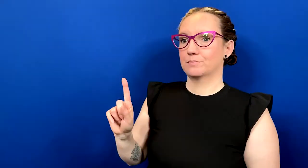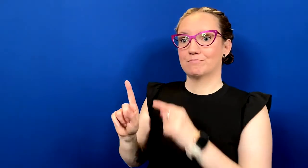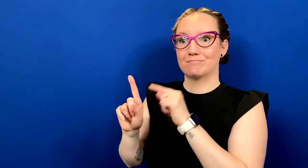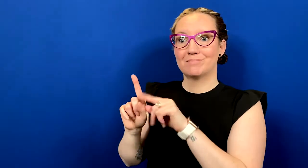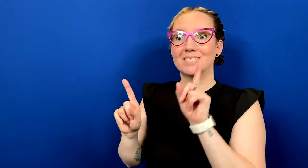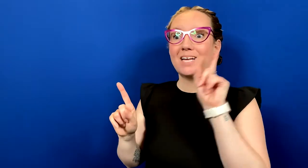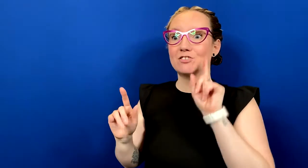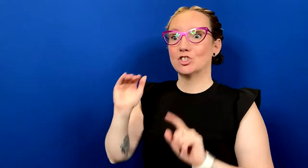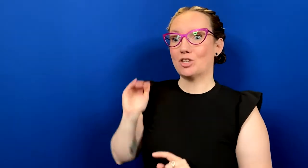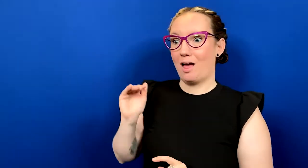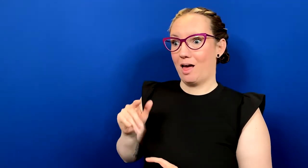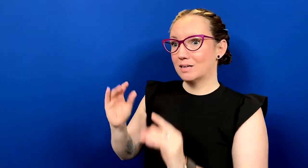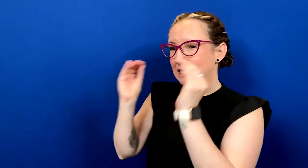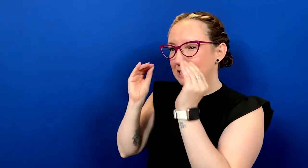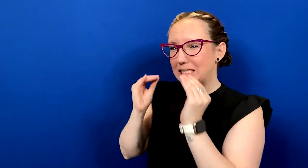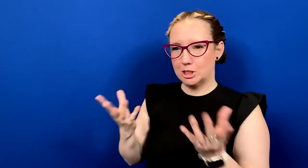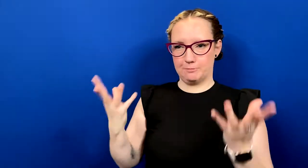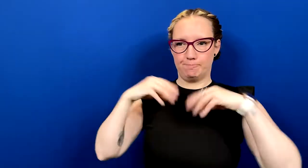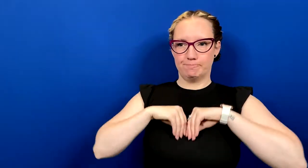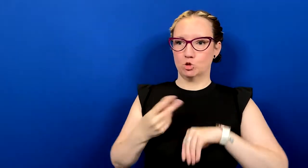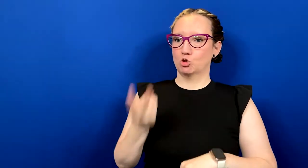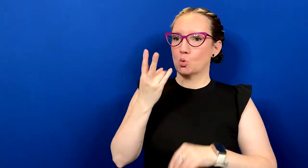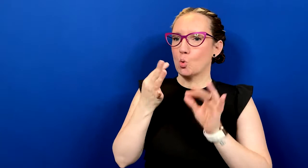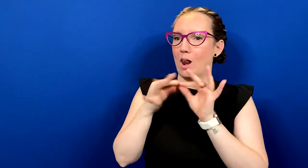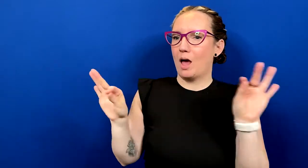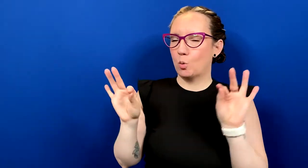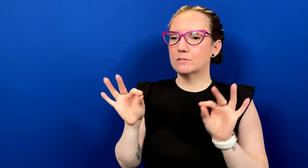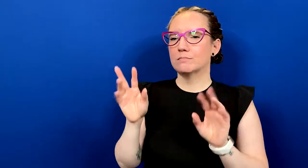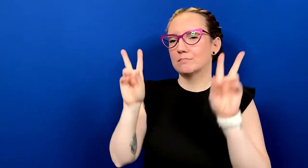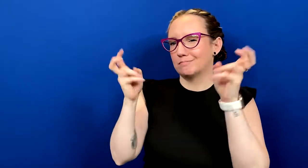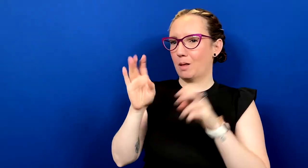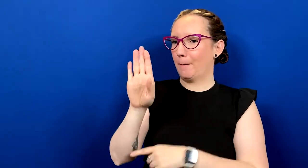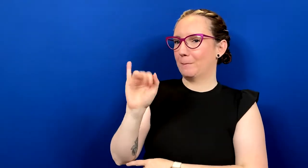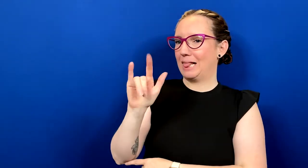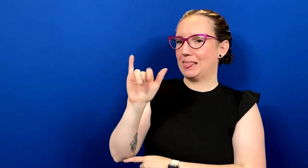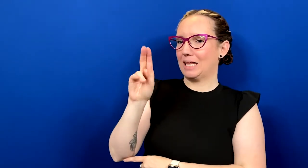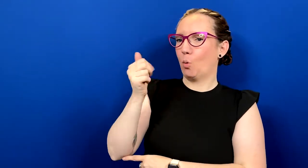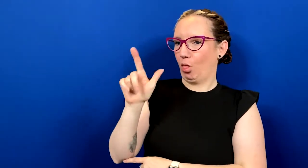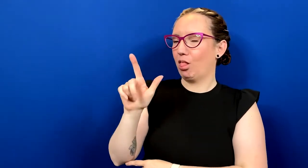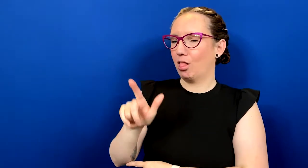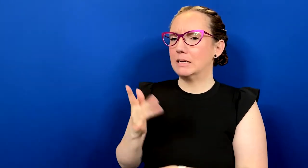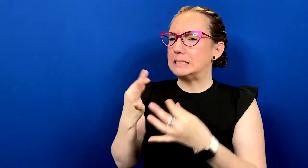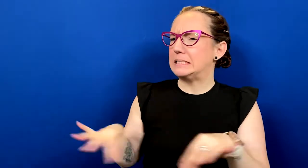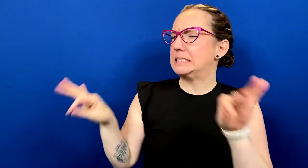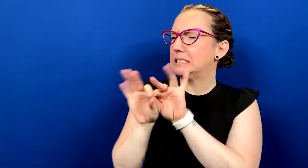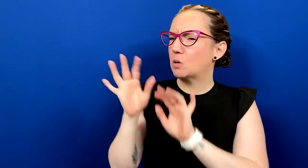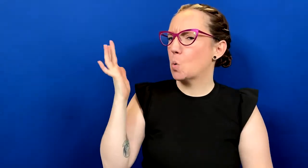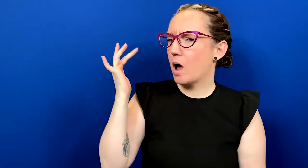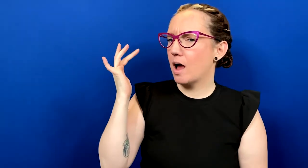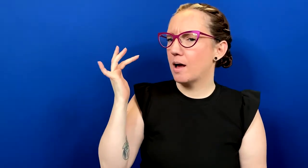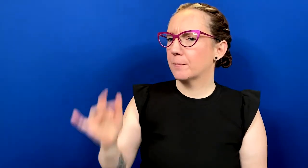Why is it important for a Deaf child to be bilingual?